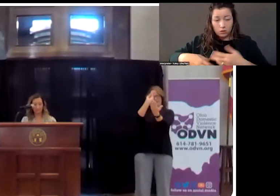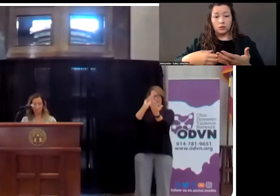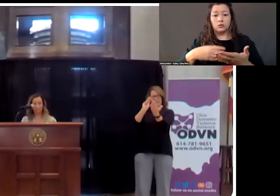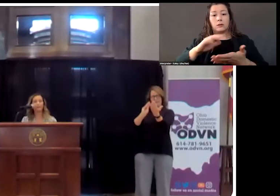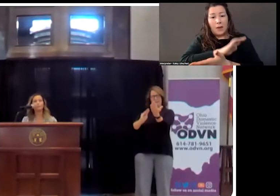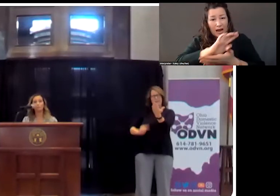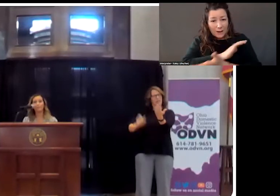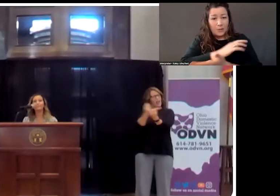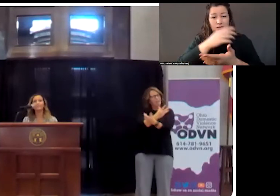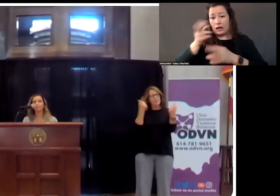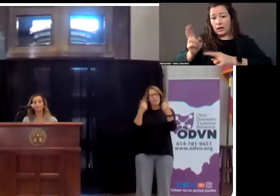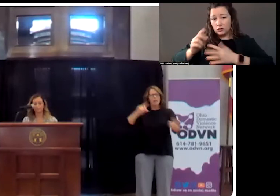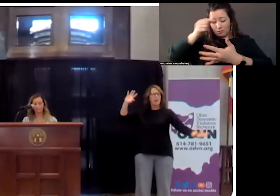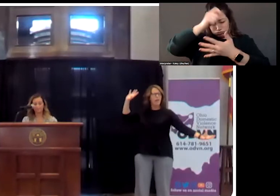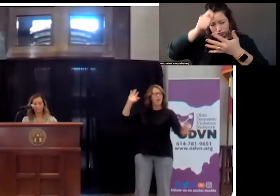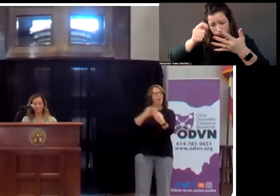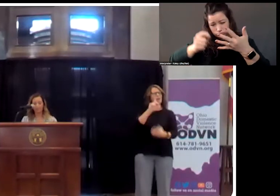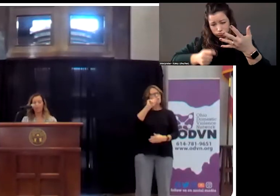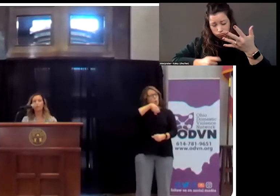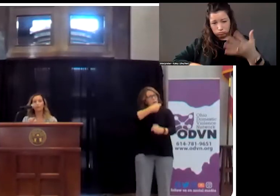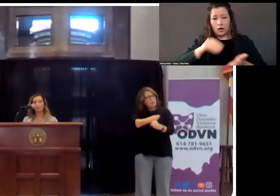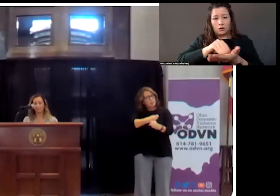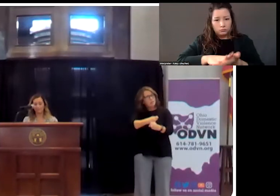from the past 20 years, four inches